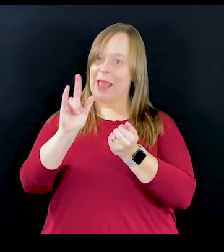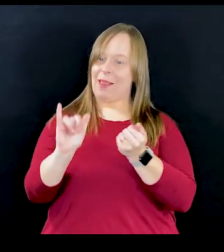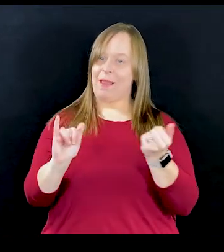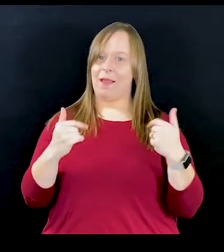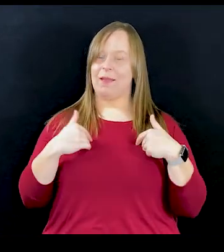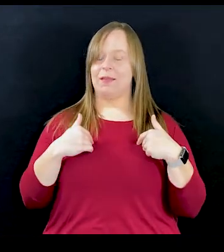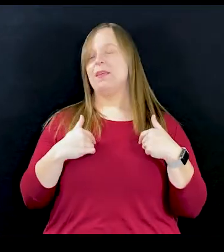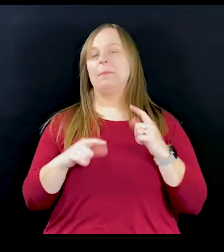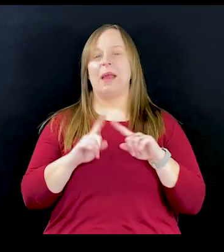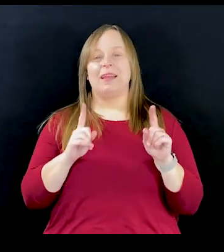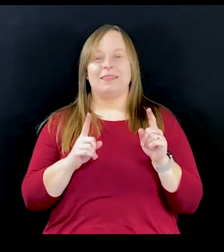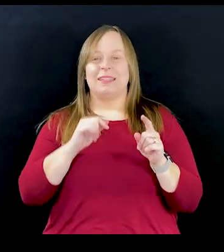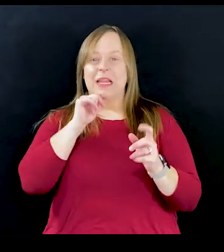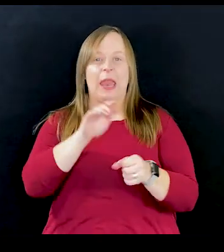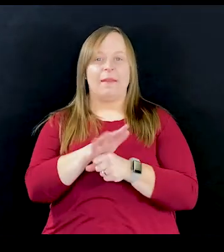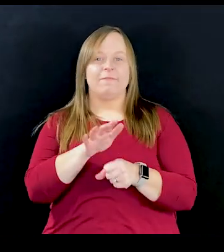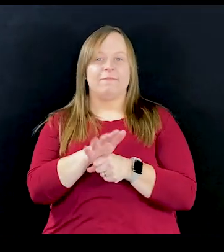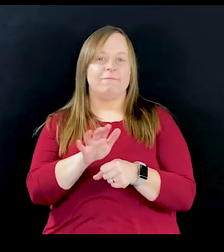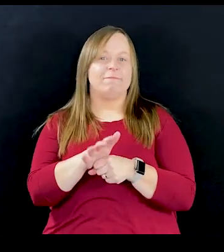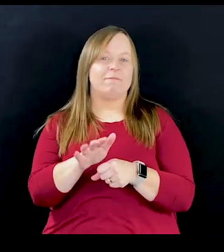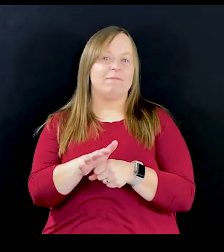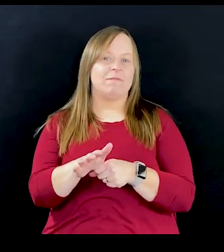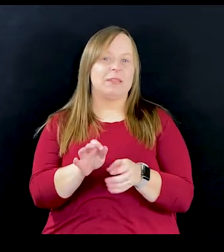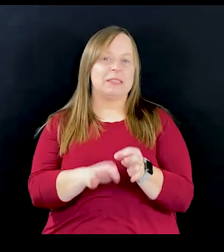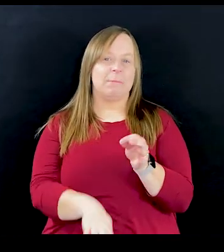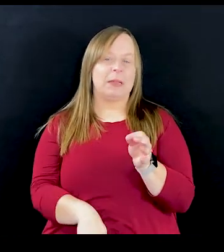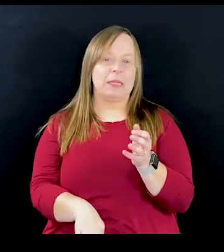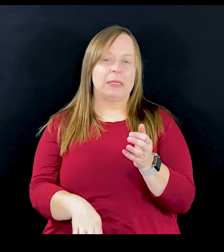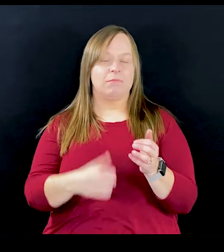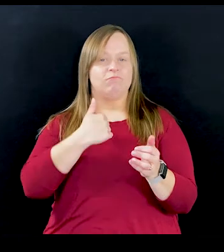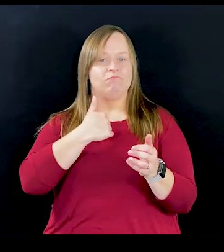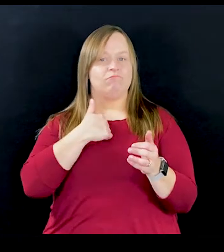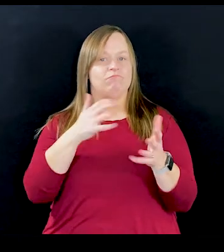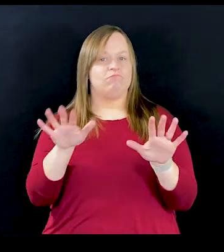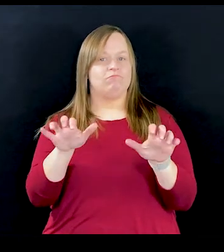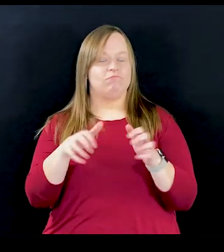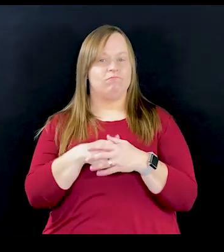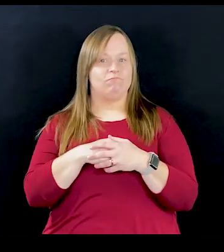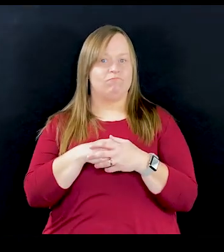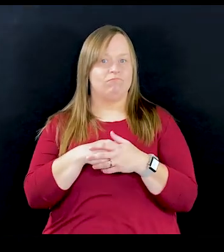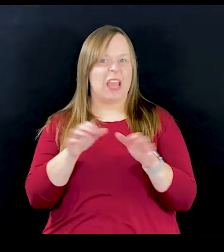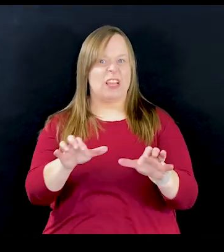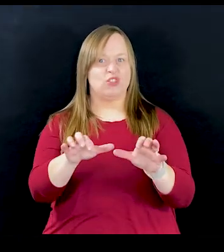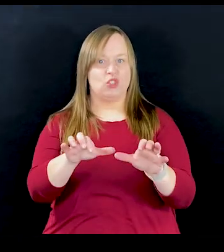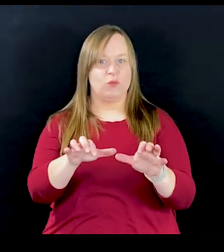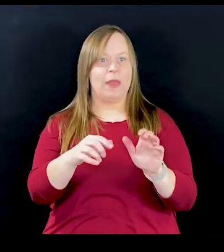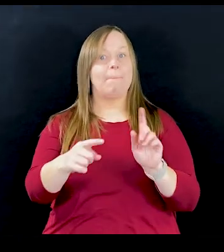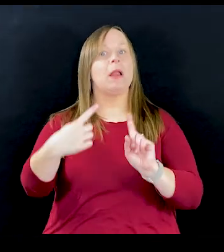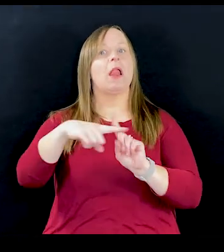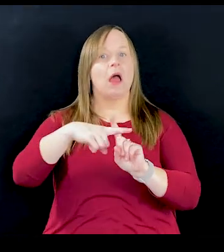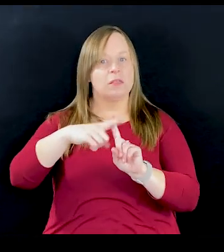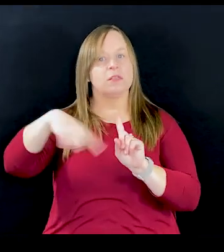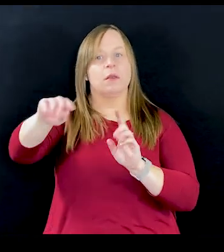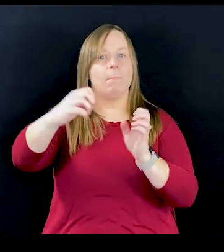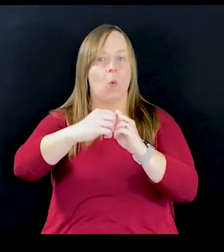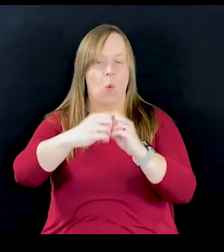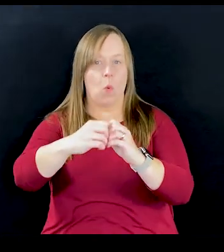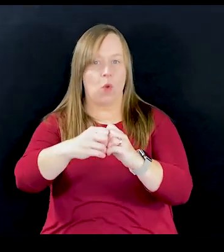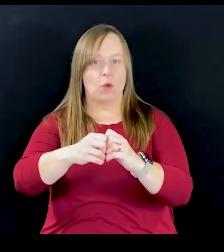But again, that in itself is simply self-serving action. You have to do that and then more in order